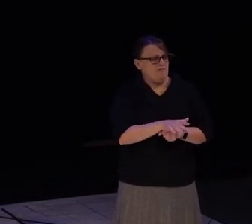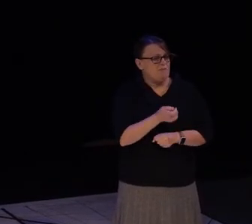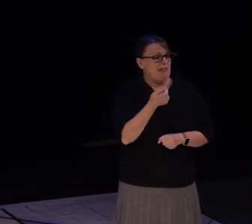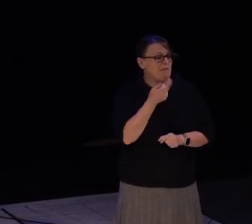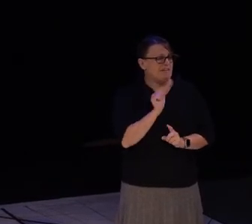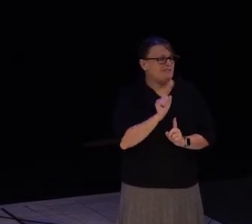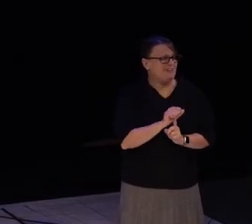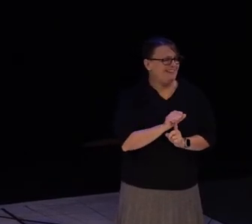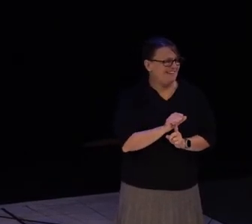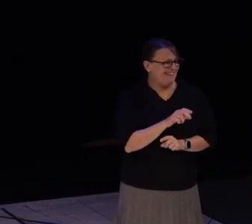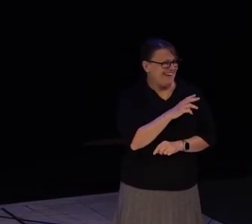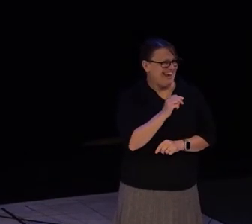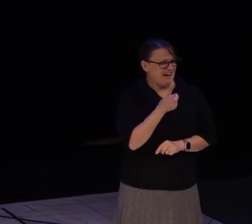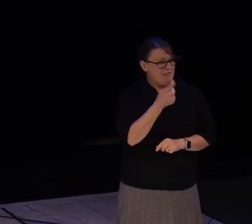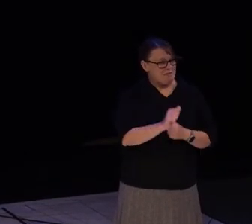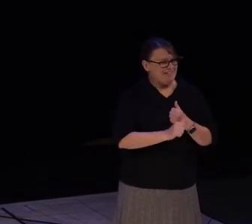and a little bit dangerous.